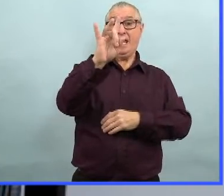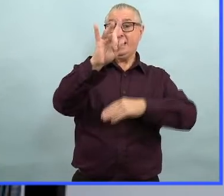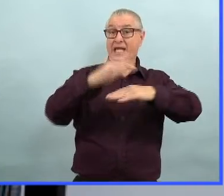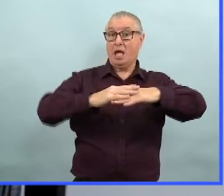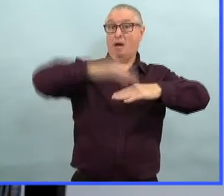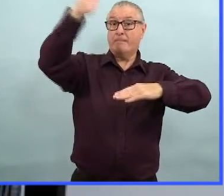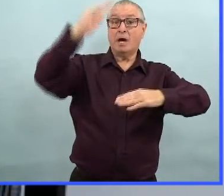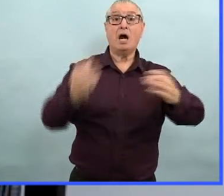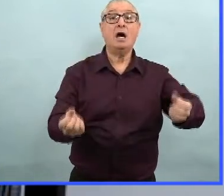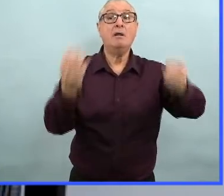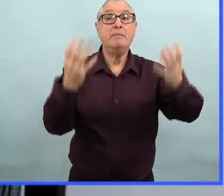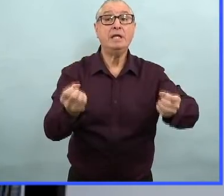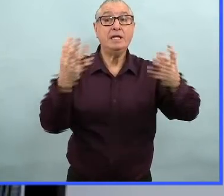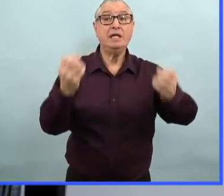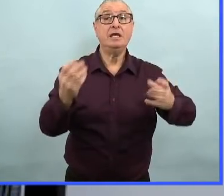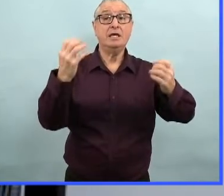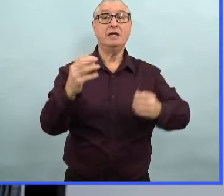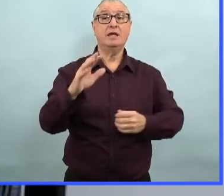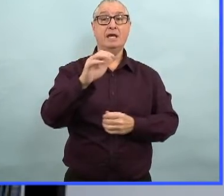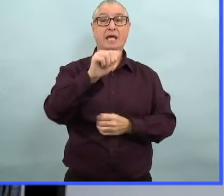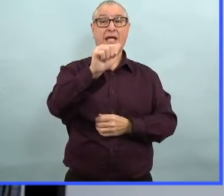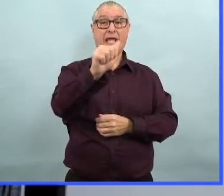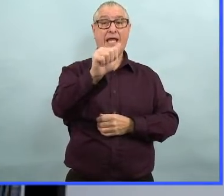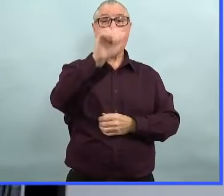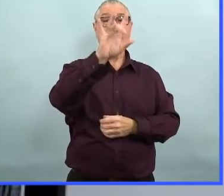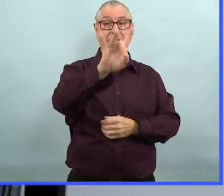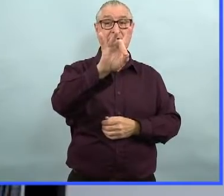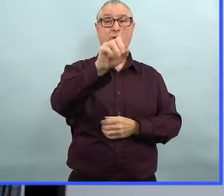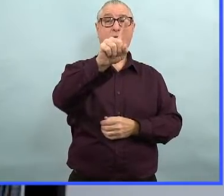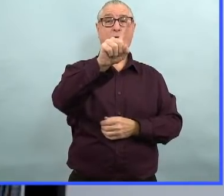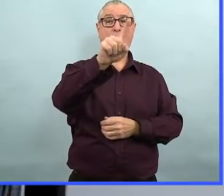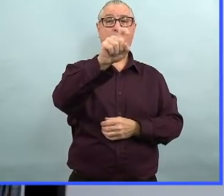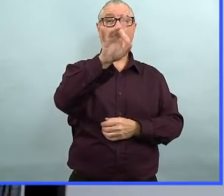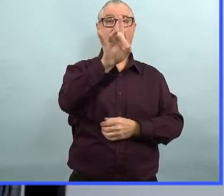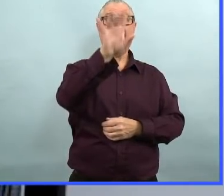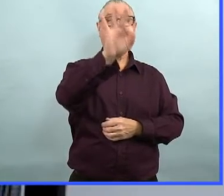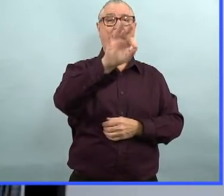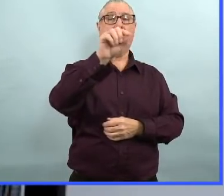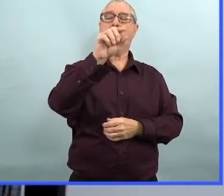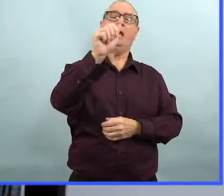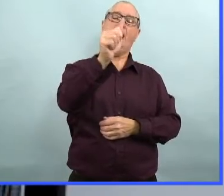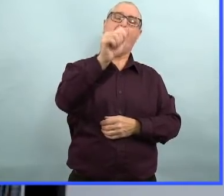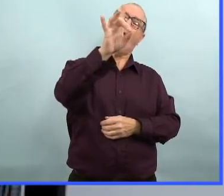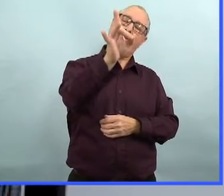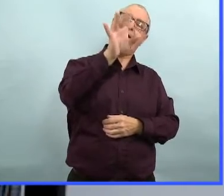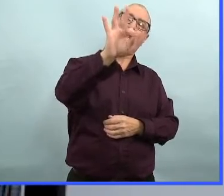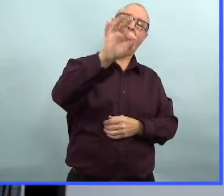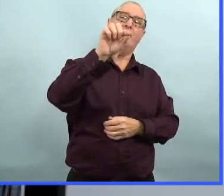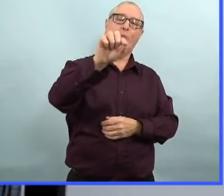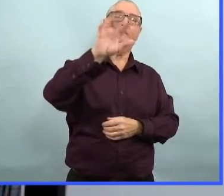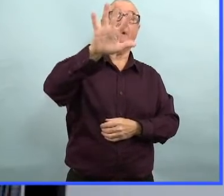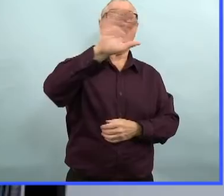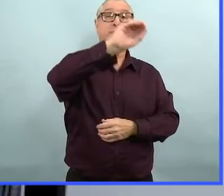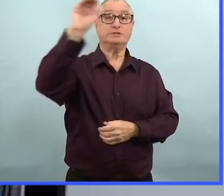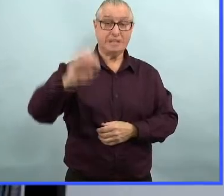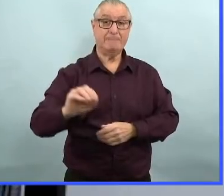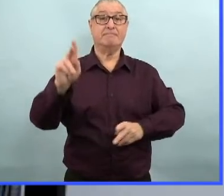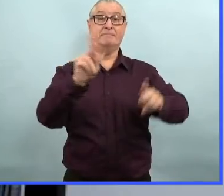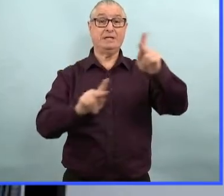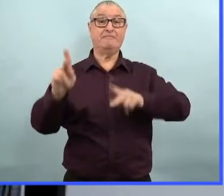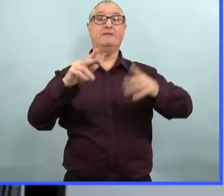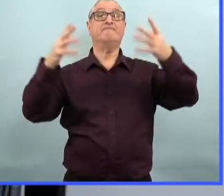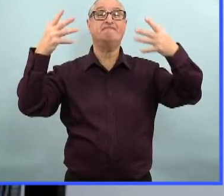this represents 2 million 441 833 doses being administered since the vaccine campaign began